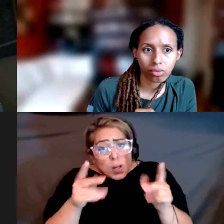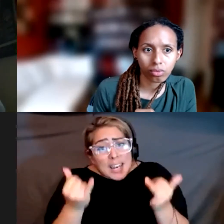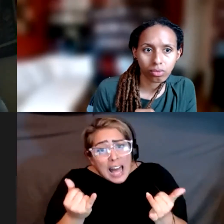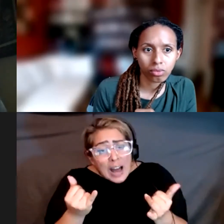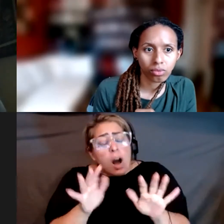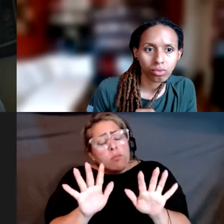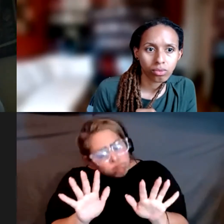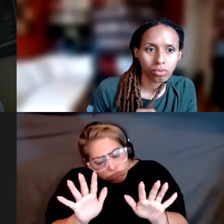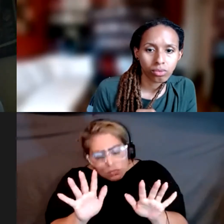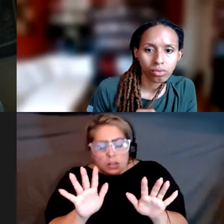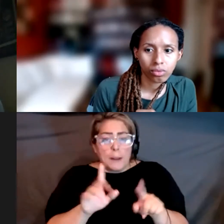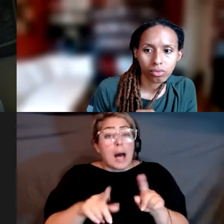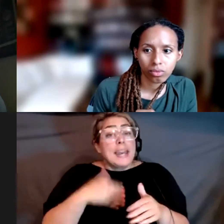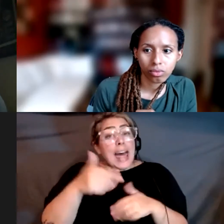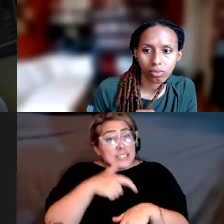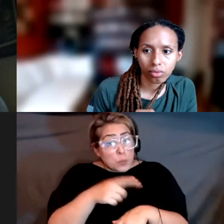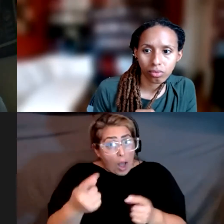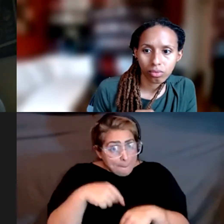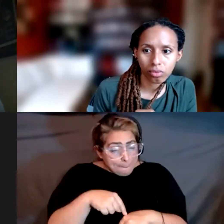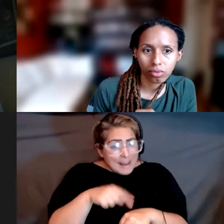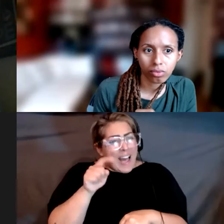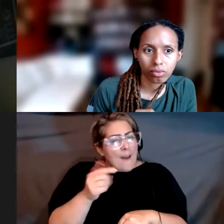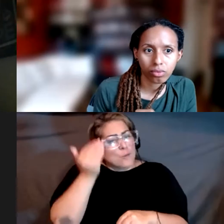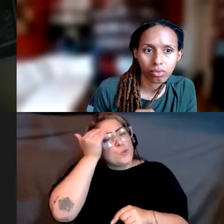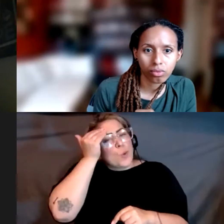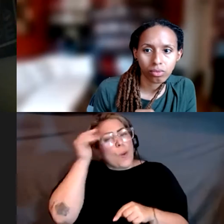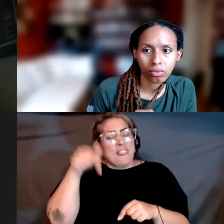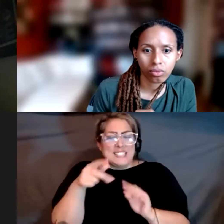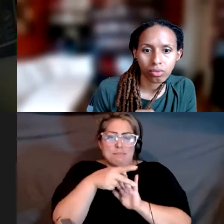that these are the policies.